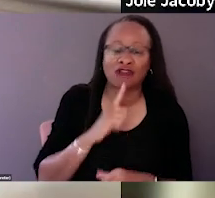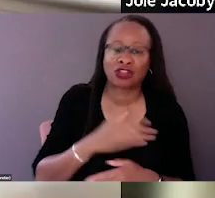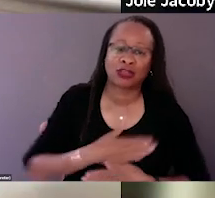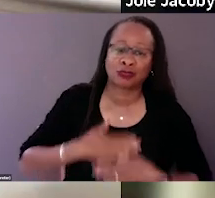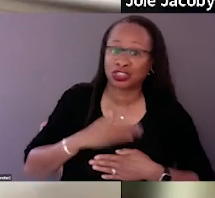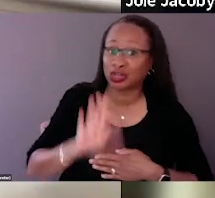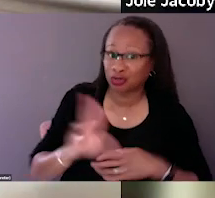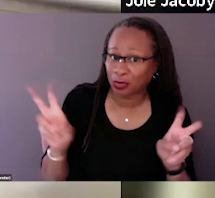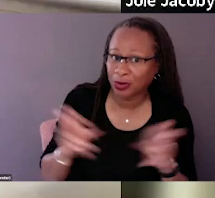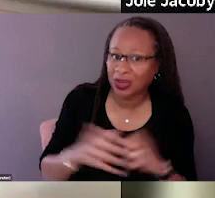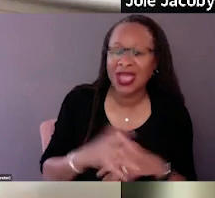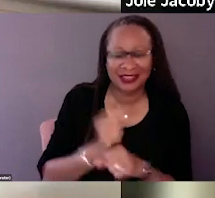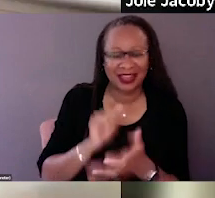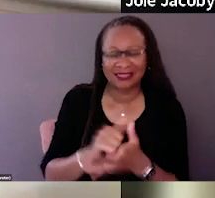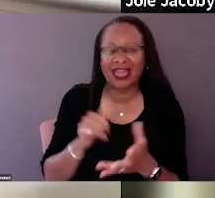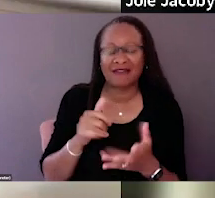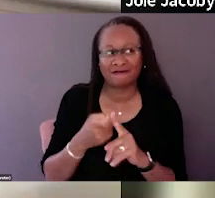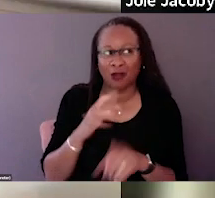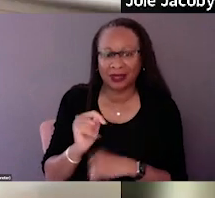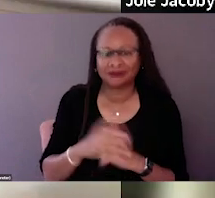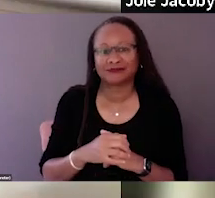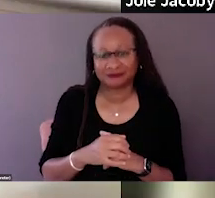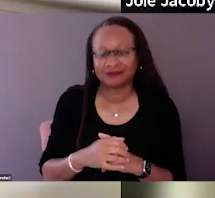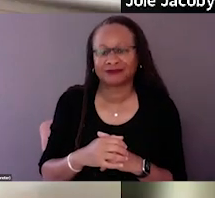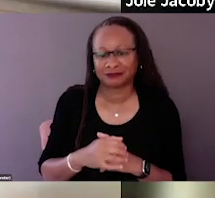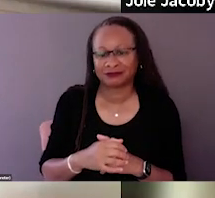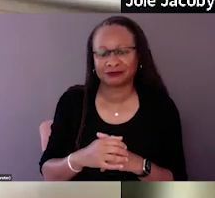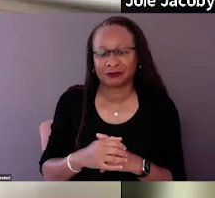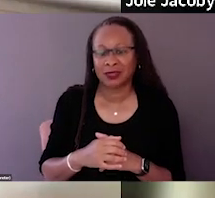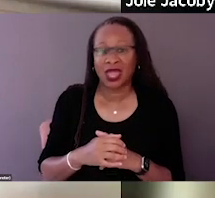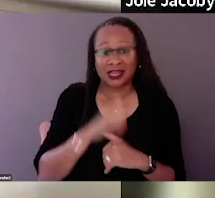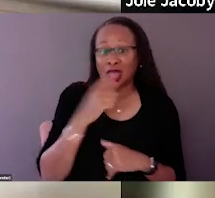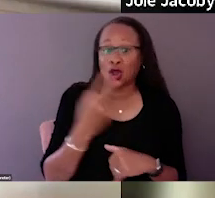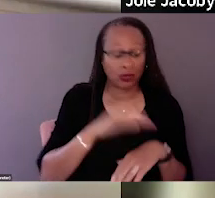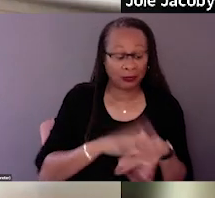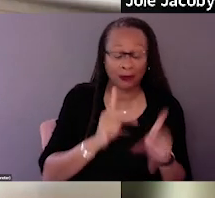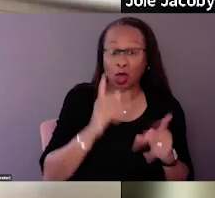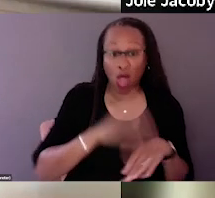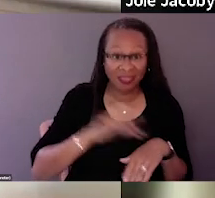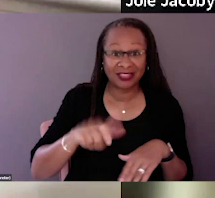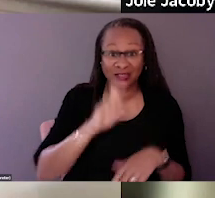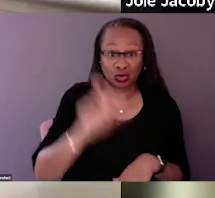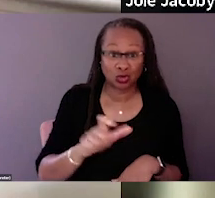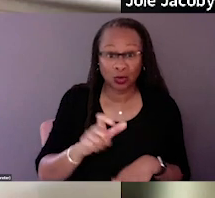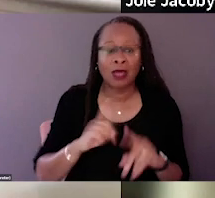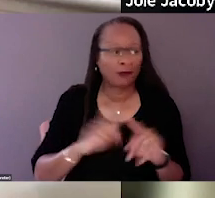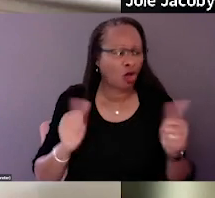But not just the folks on this call here, but just all of the producers, all of our production partners, everybody who is working,